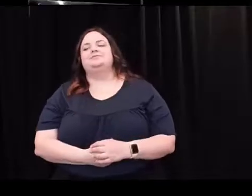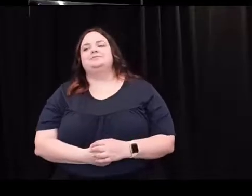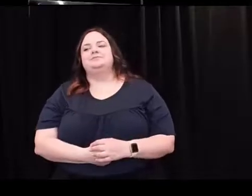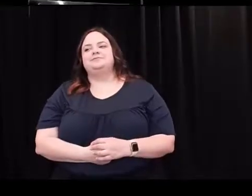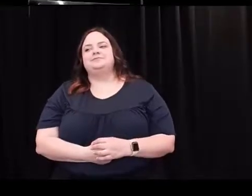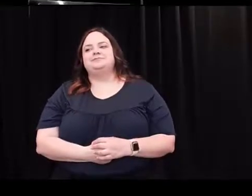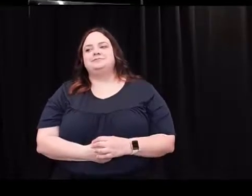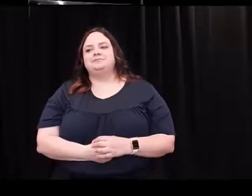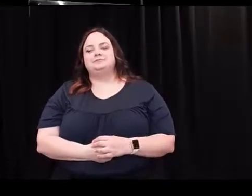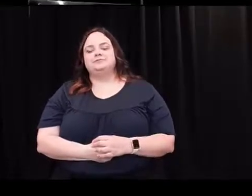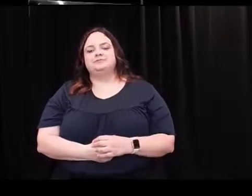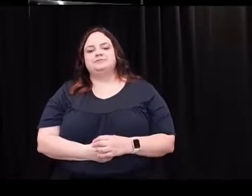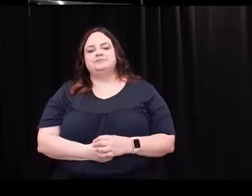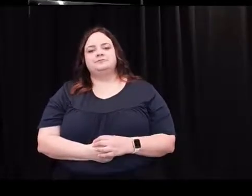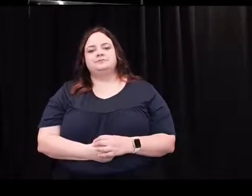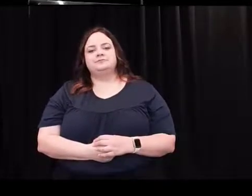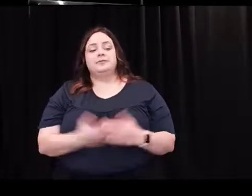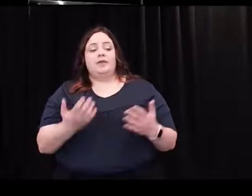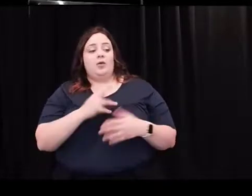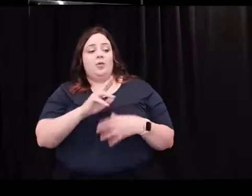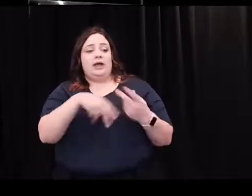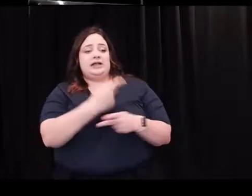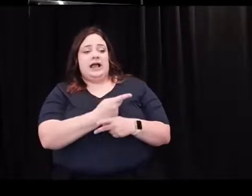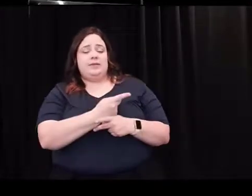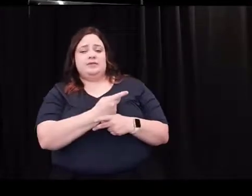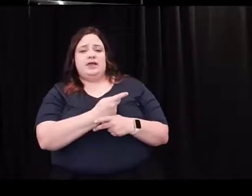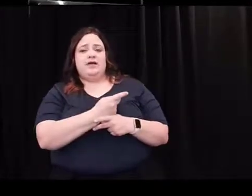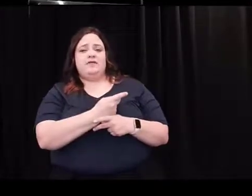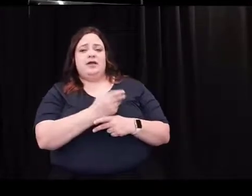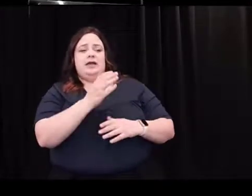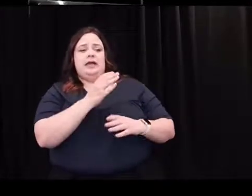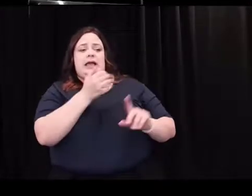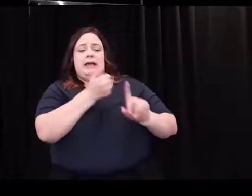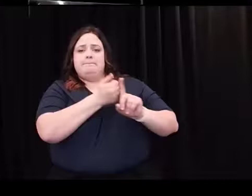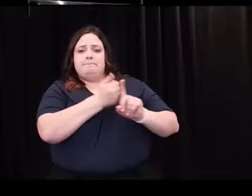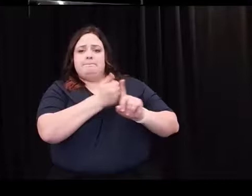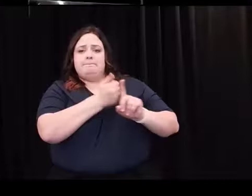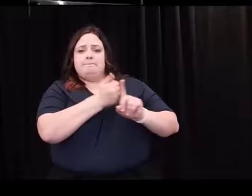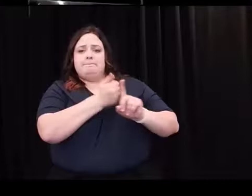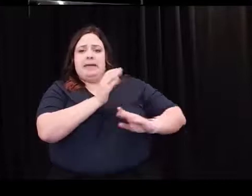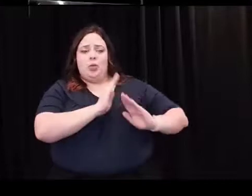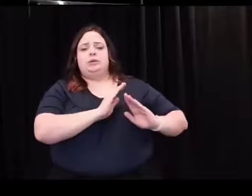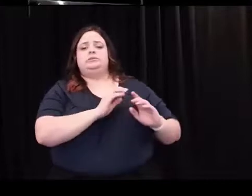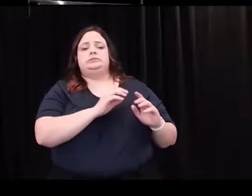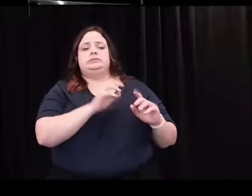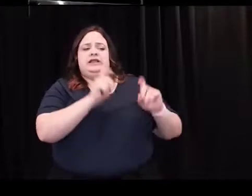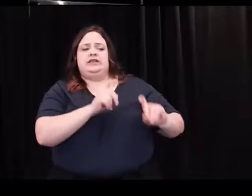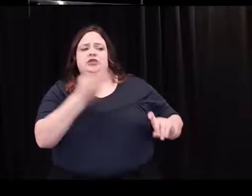[Adam] What types of manual testing have you seen with AT devices other than a screen reader?